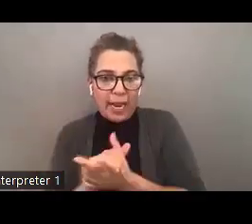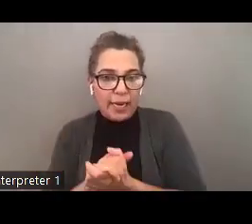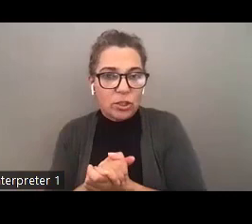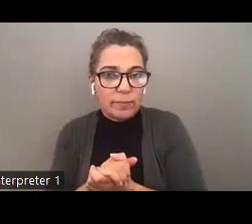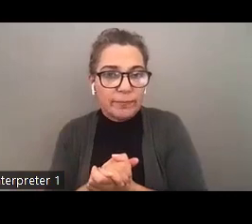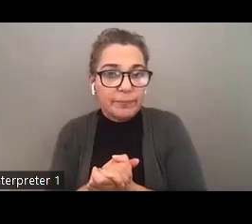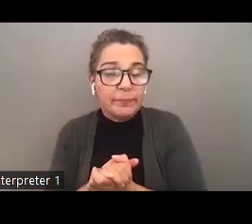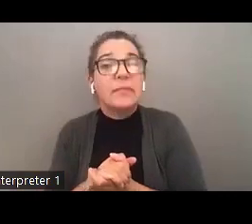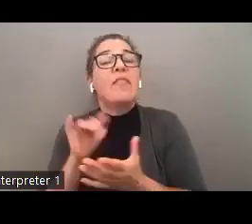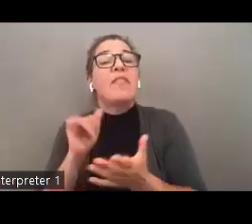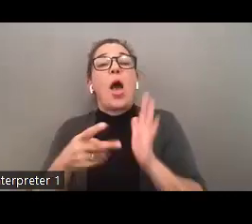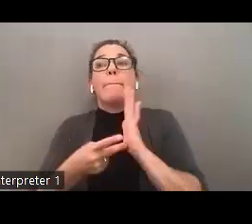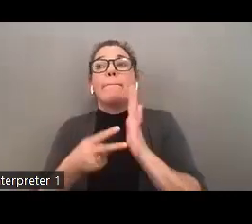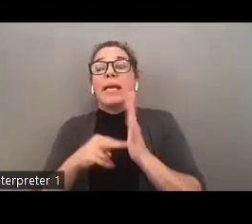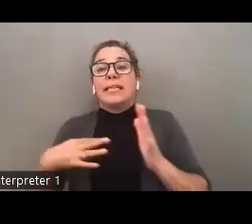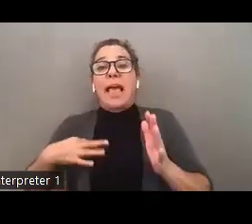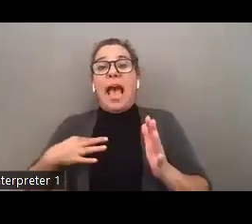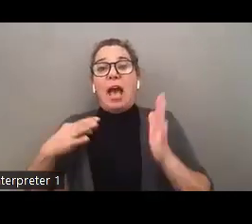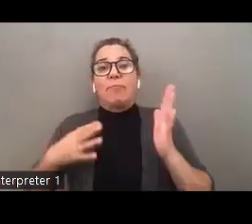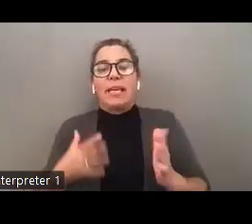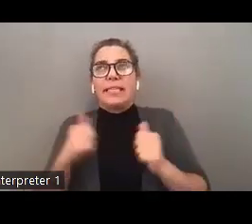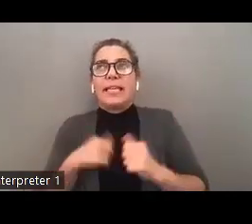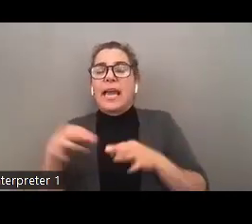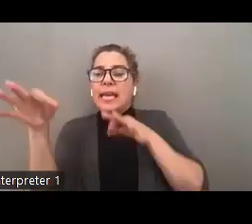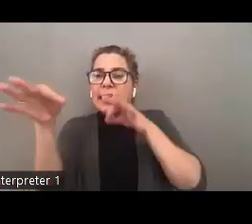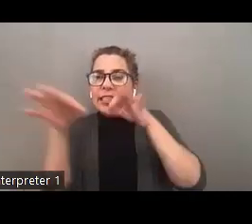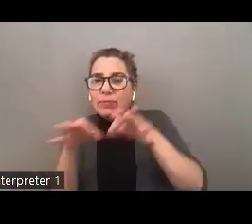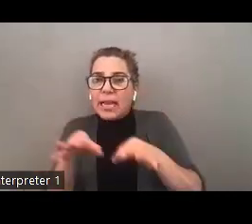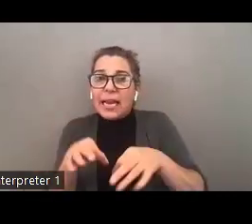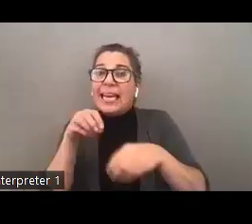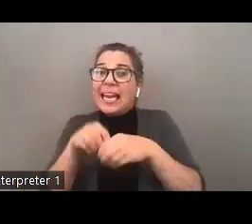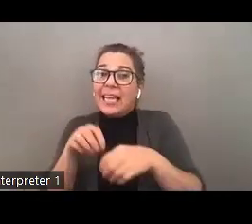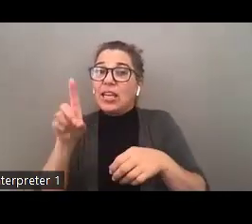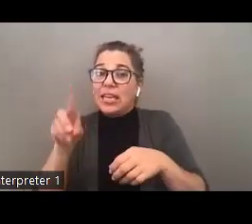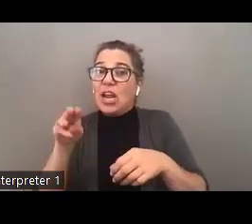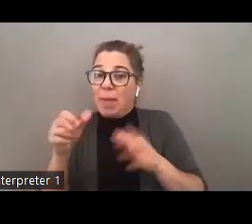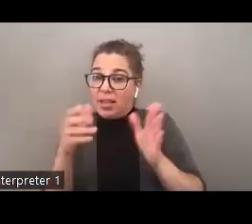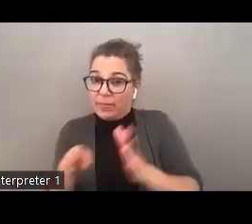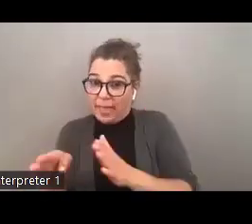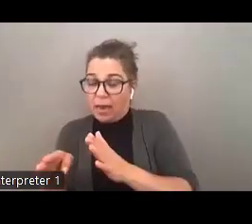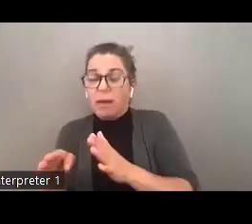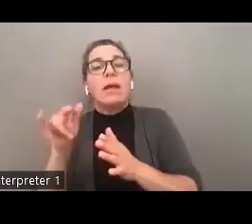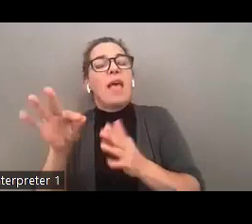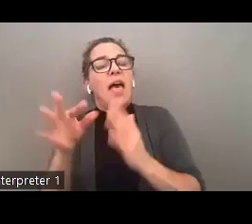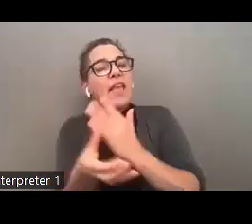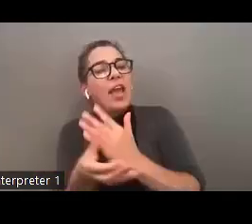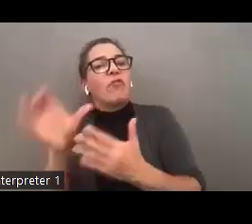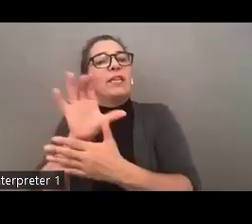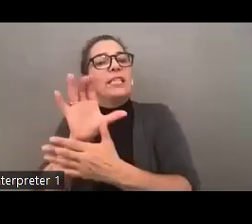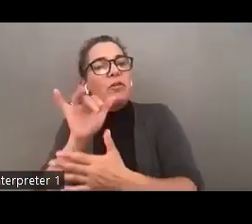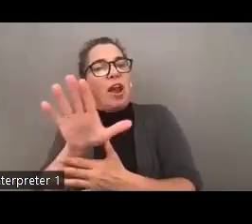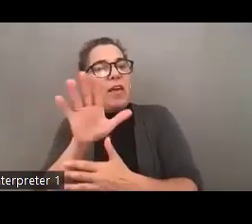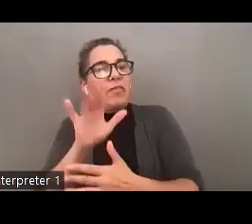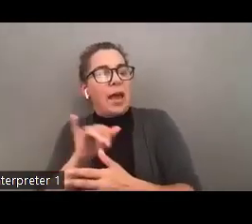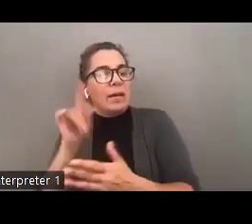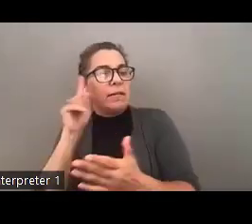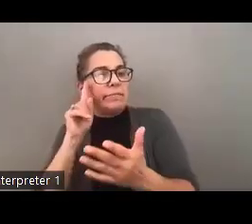This gives applicants the opportunity to explain in their DMS plan if they anticipate that their criteria and the institutional certification that cannot be met